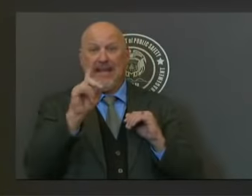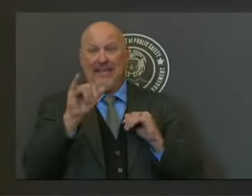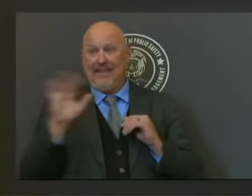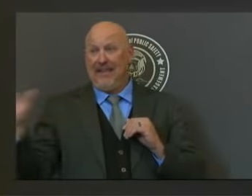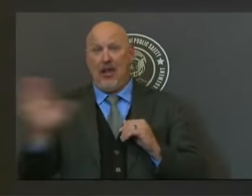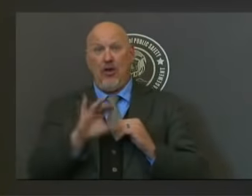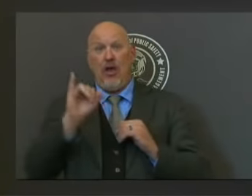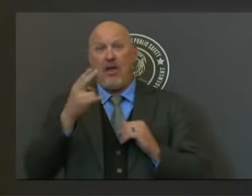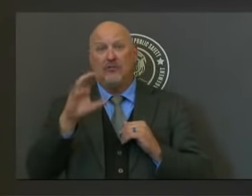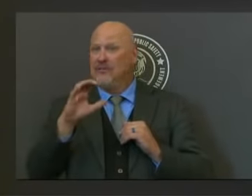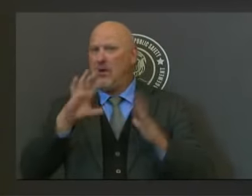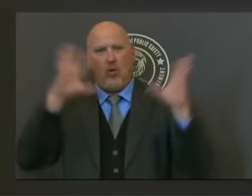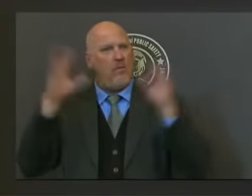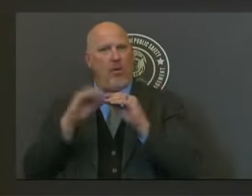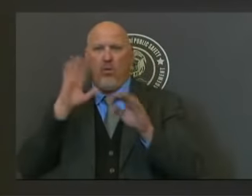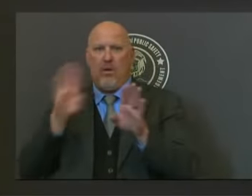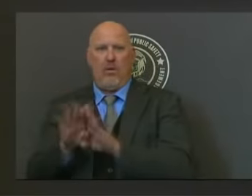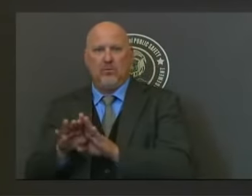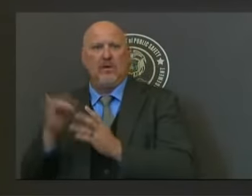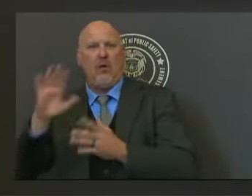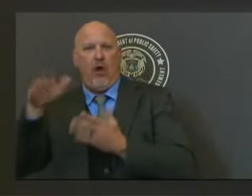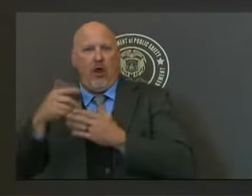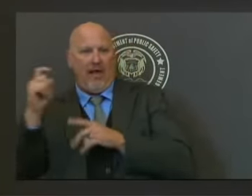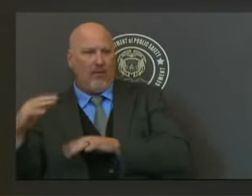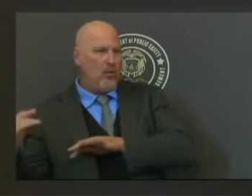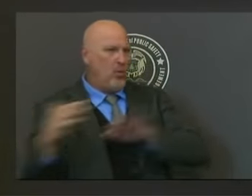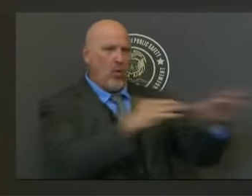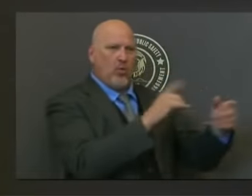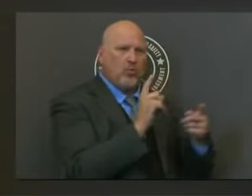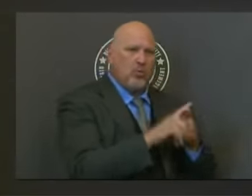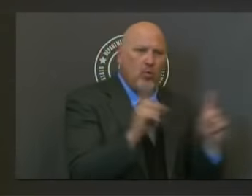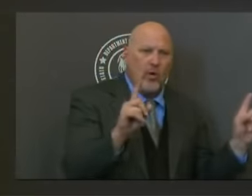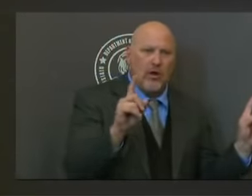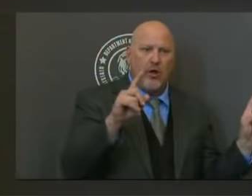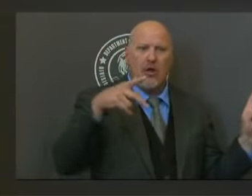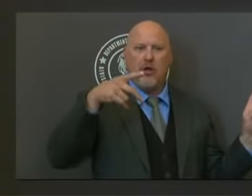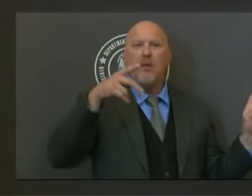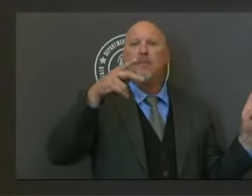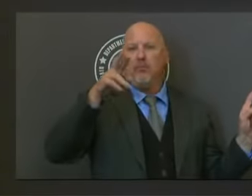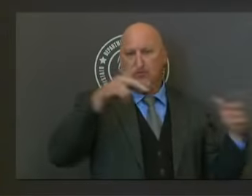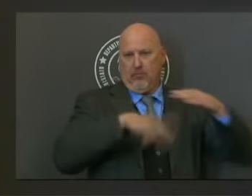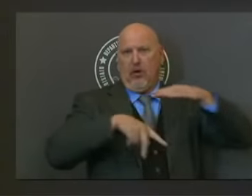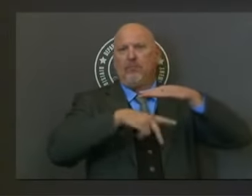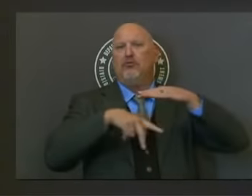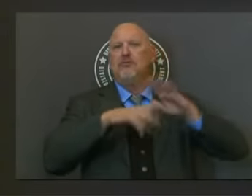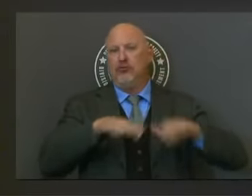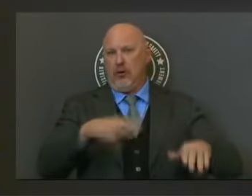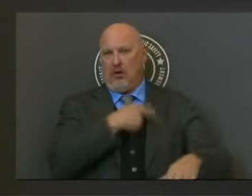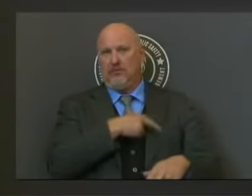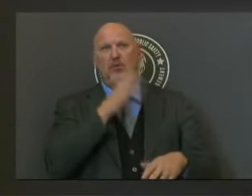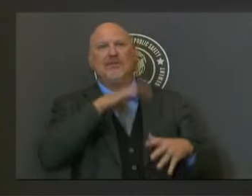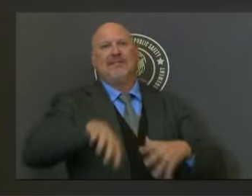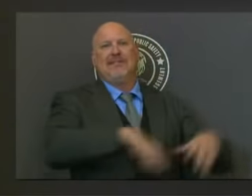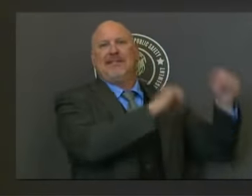April and we're ready to move forward at this point we have the